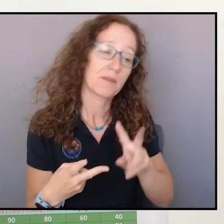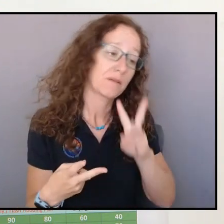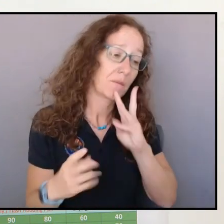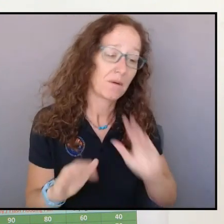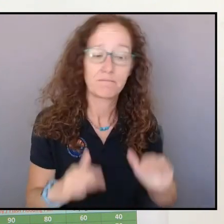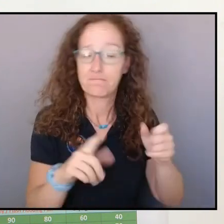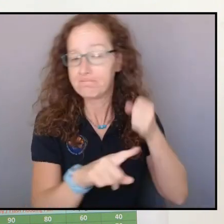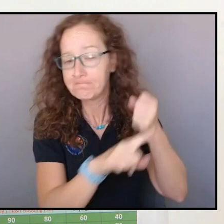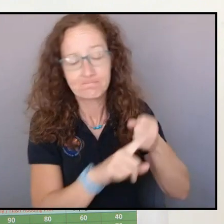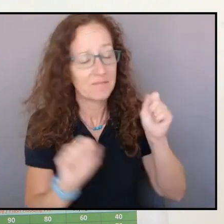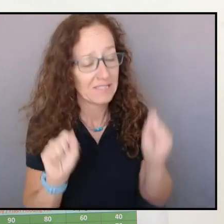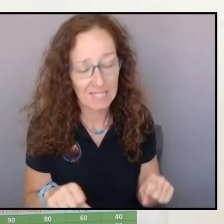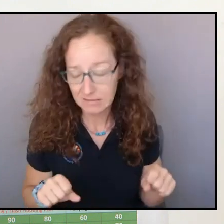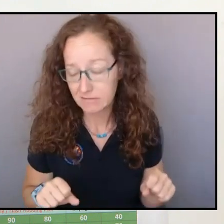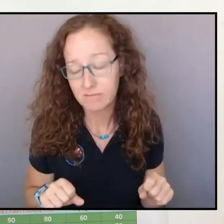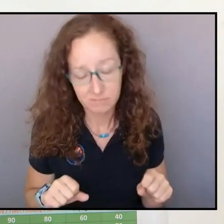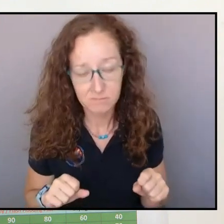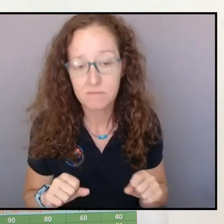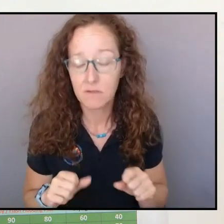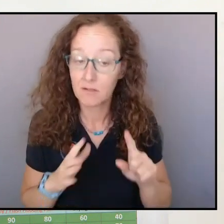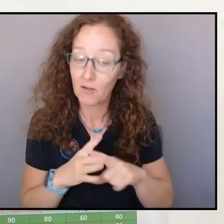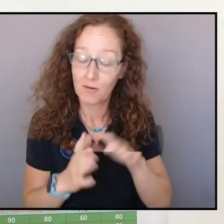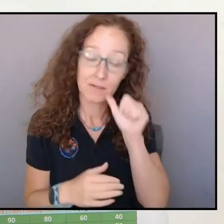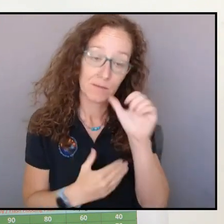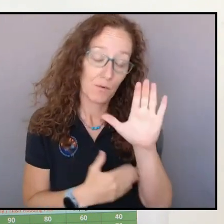starting tomorrow afternoon, we are looking for that flash